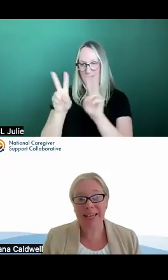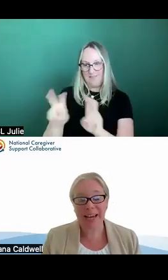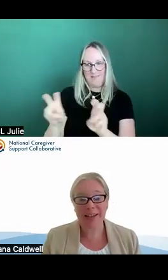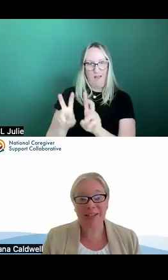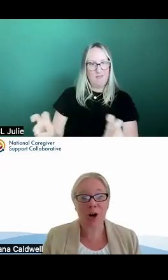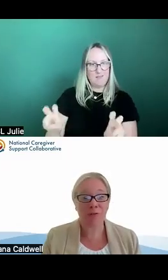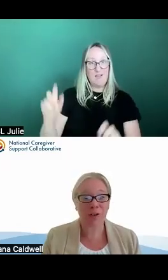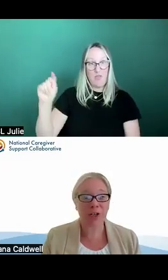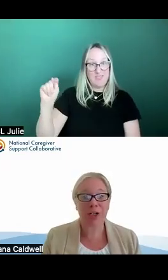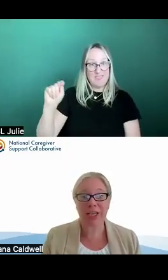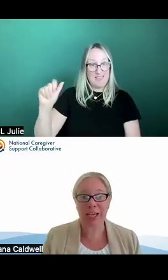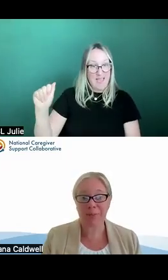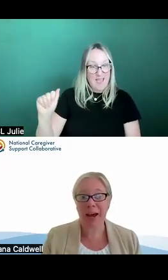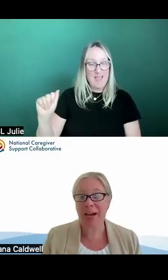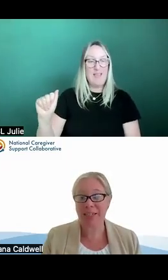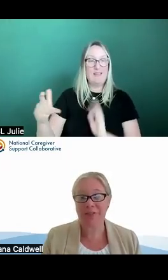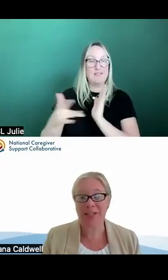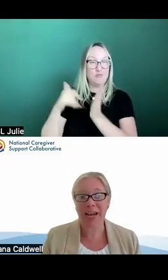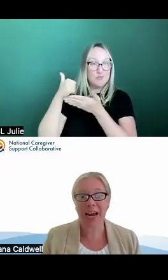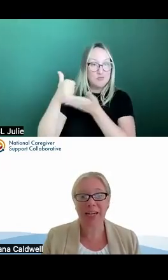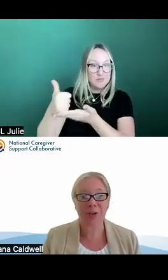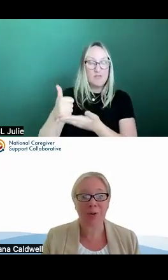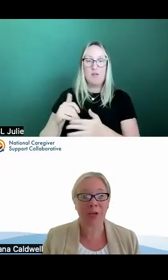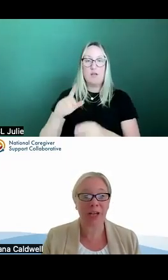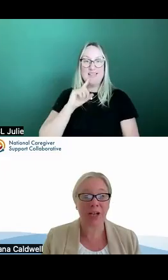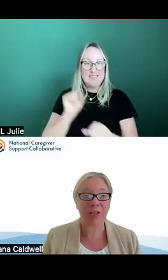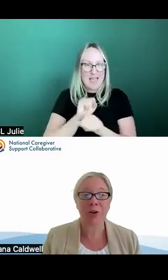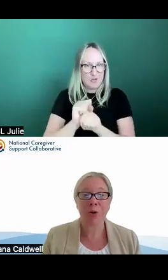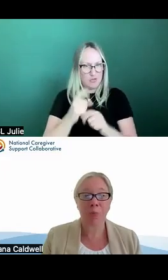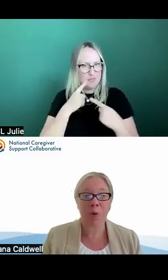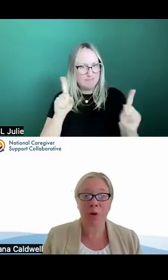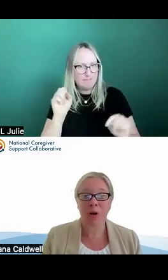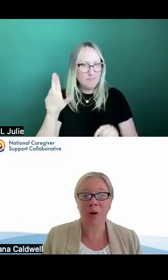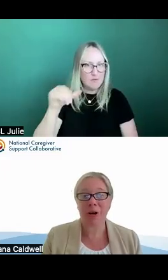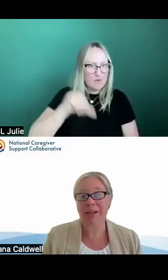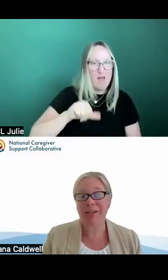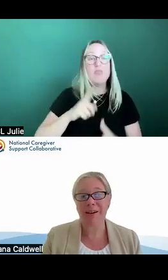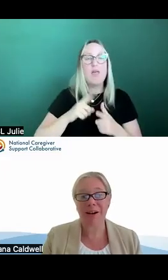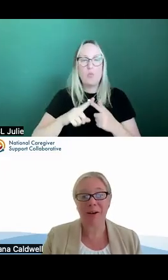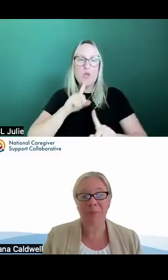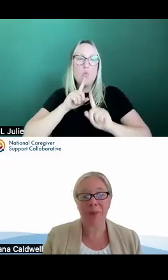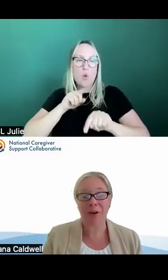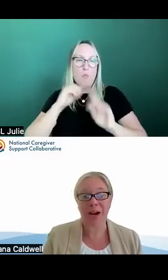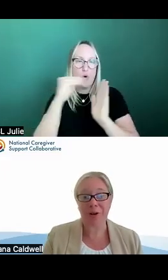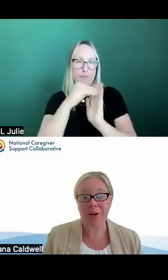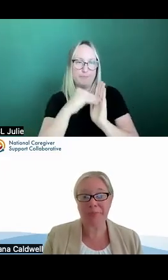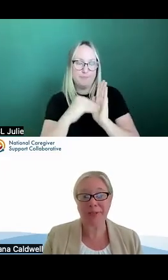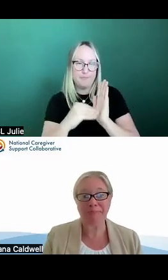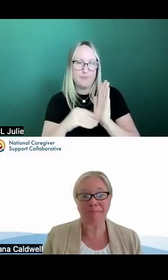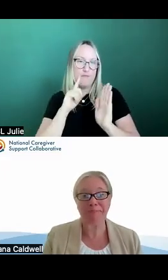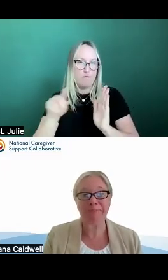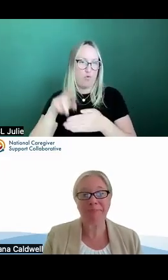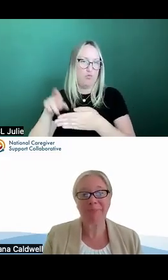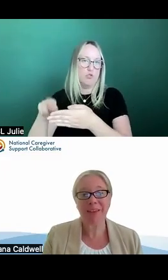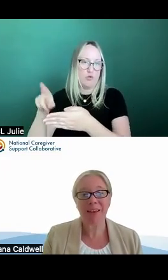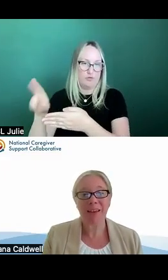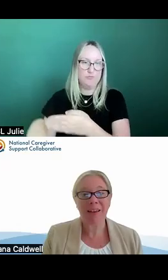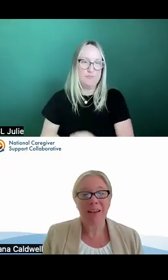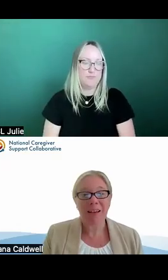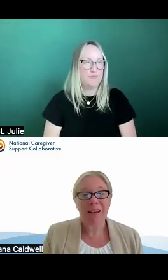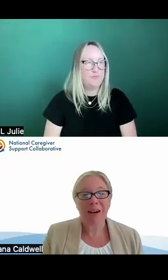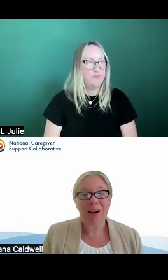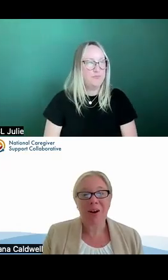TA that's offered, the impact of the TACC, so that we can report on outcomes.